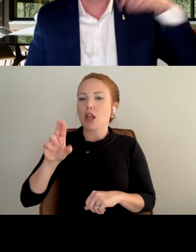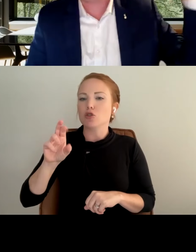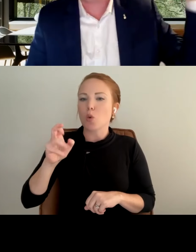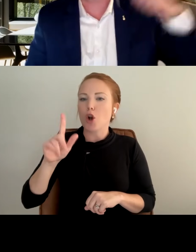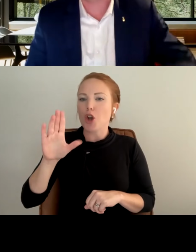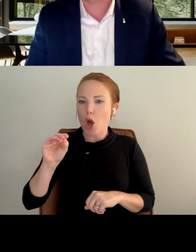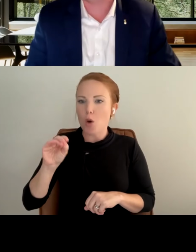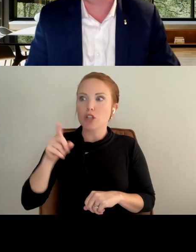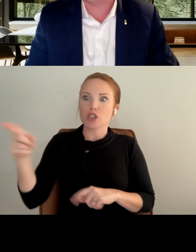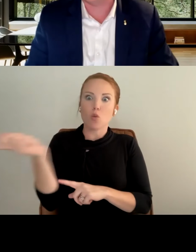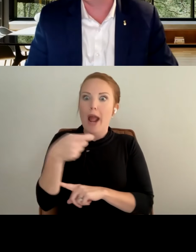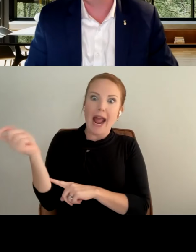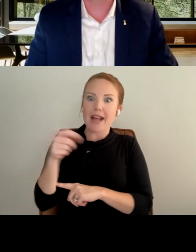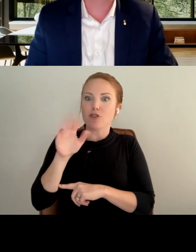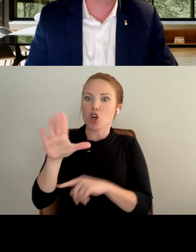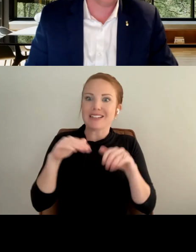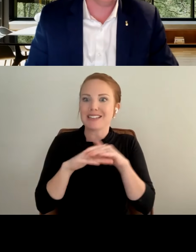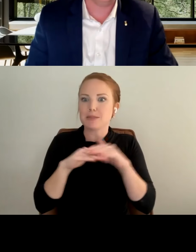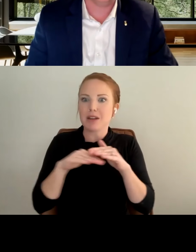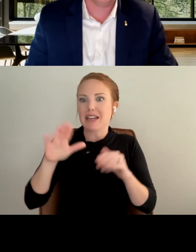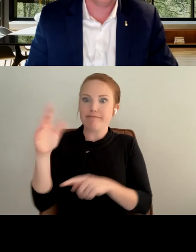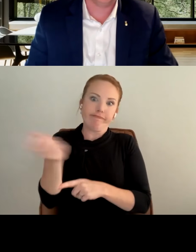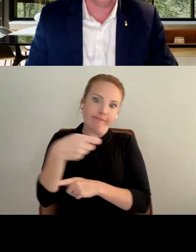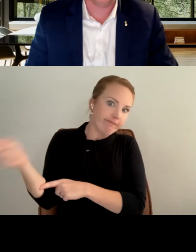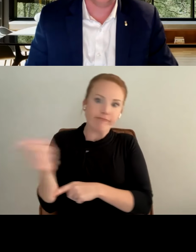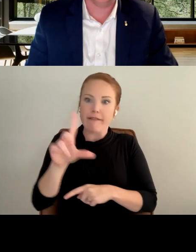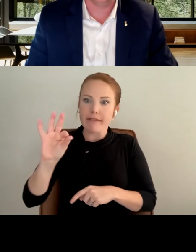waving her accessibility flag. This is a great way to do it in the procurement process.